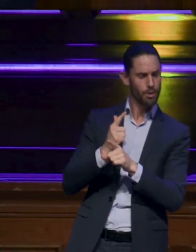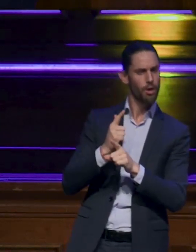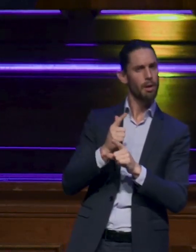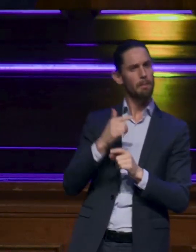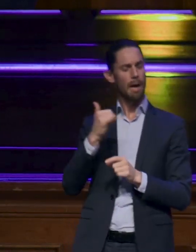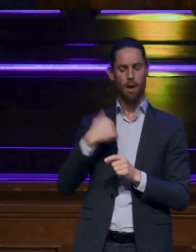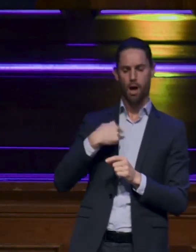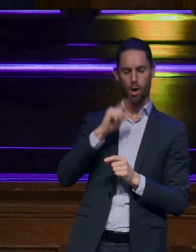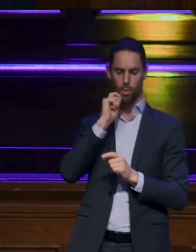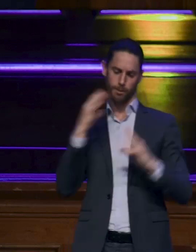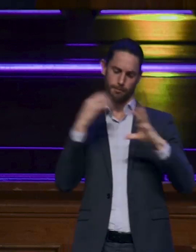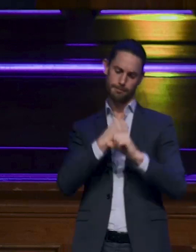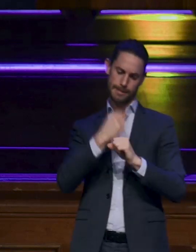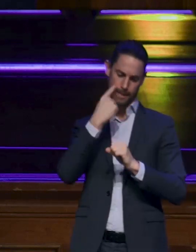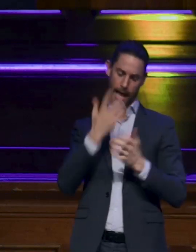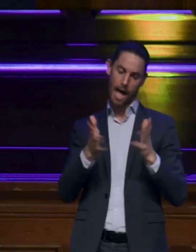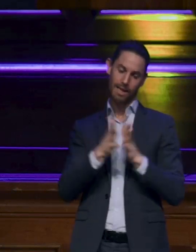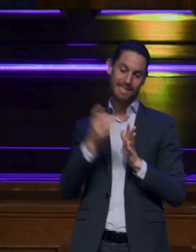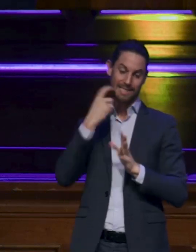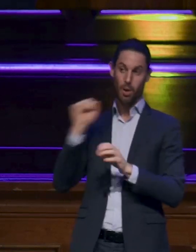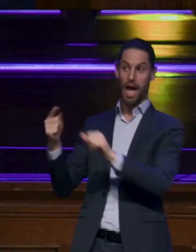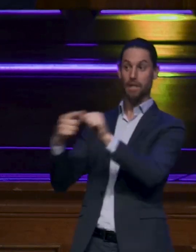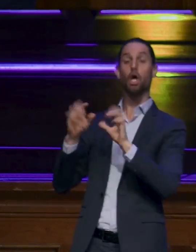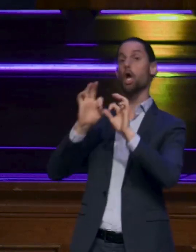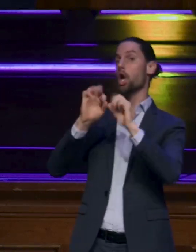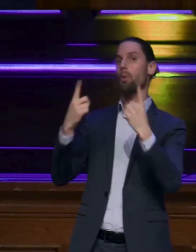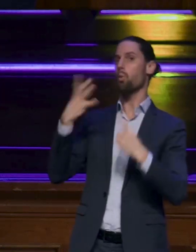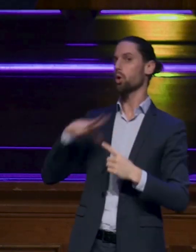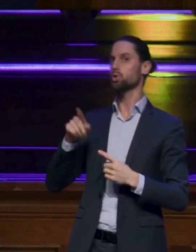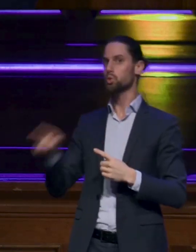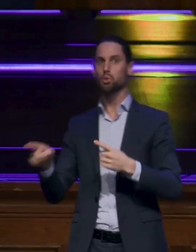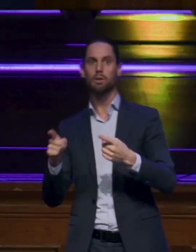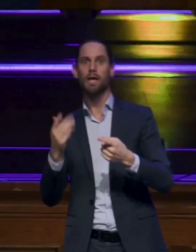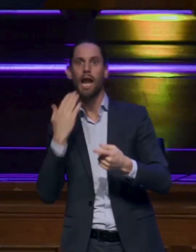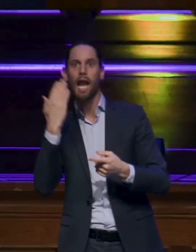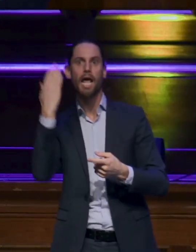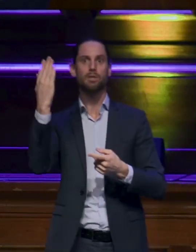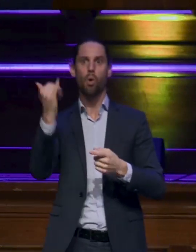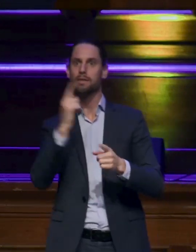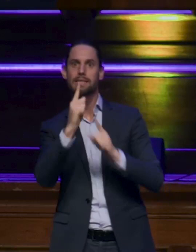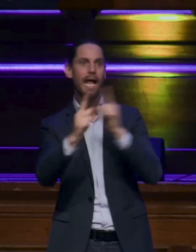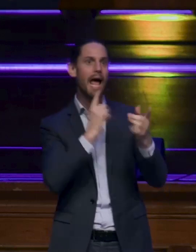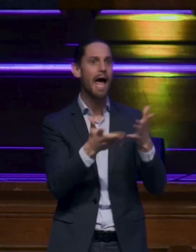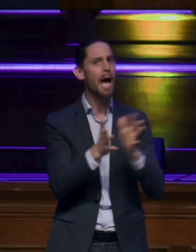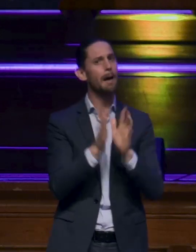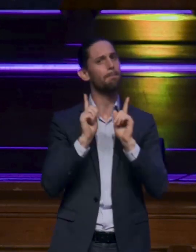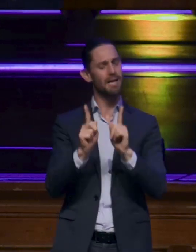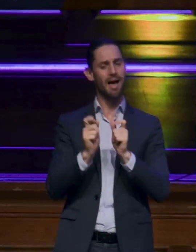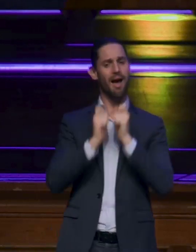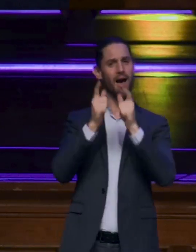be easier for you to answer because no one's asking you to lecture but for example when we saw in the aftermath of Christchurch that extraordinary vision I